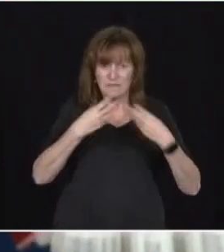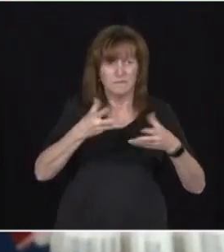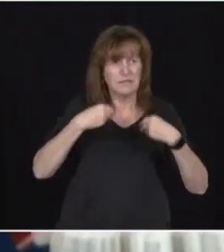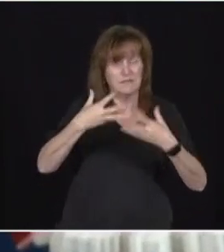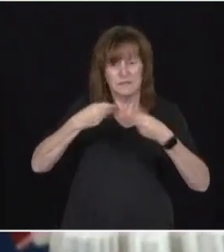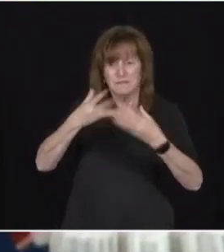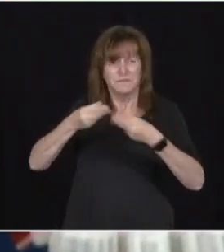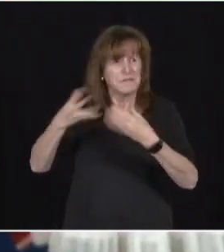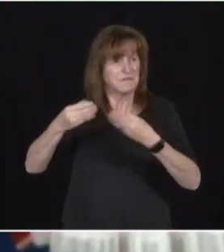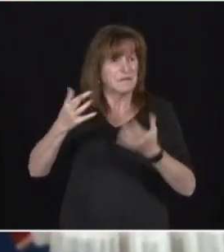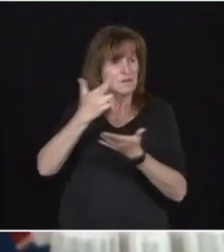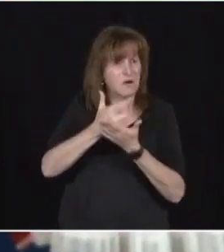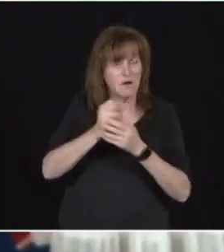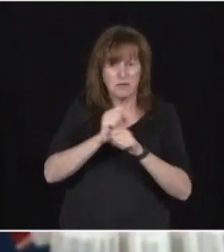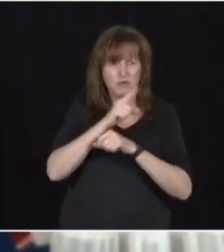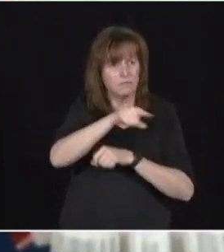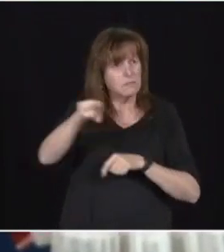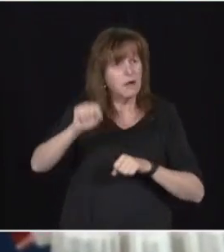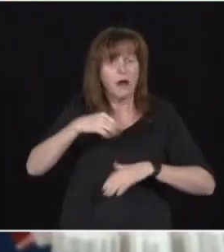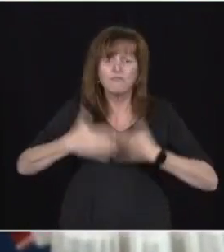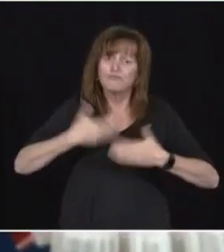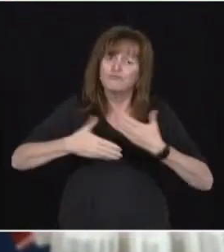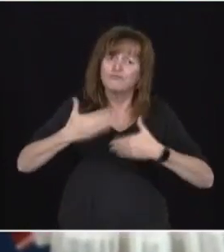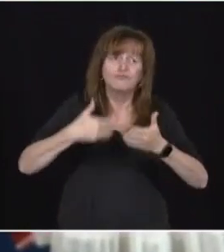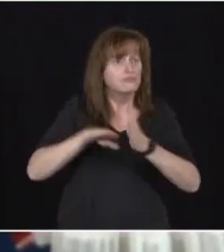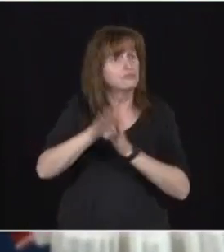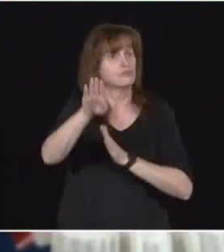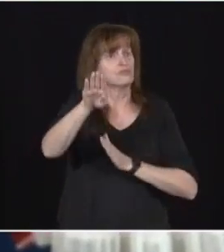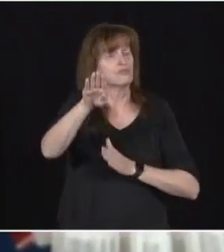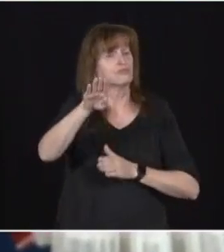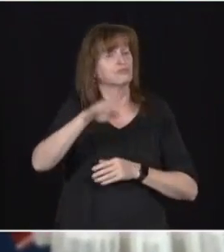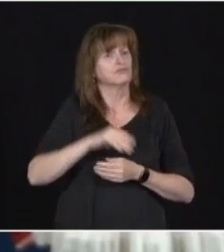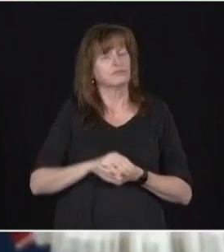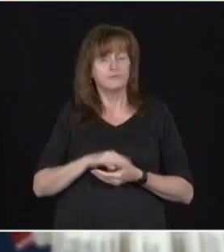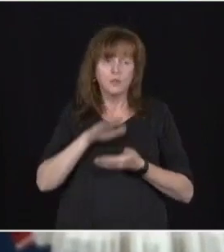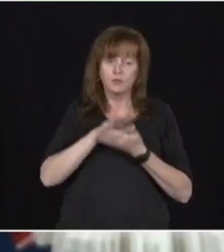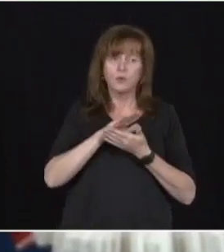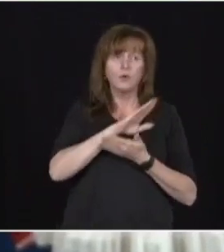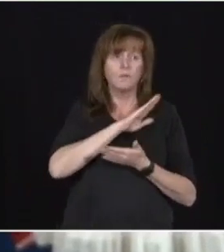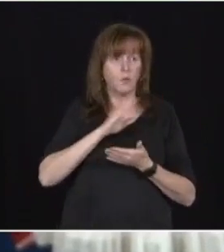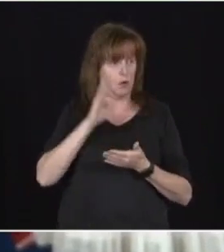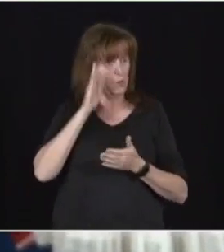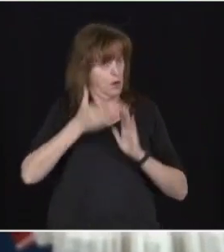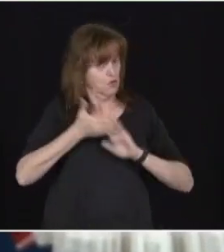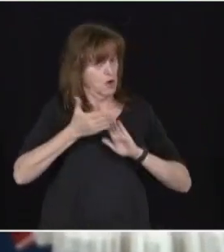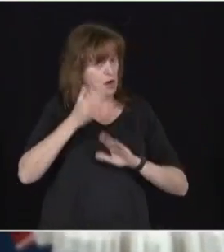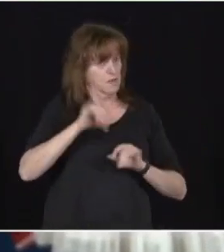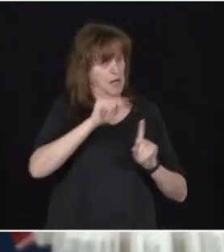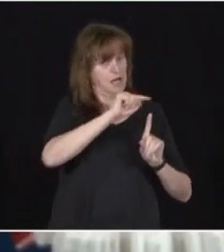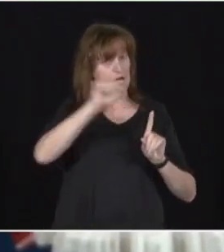Support for them so that they can get ahead with the resources that they deserve. School boards will be ministering the programs.